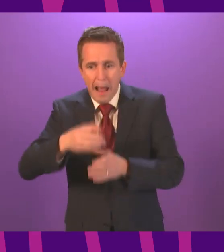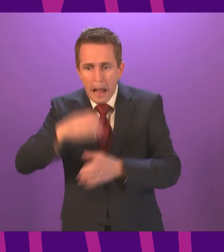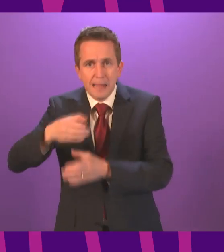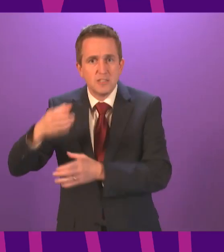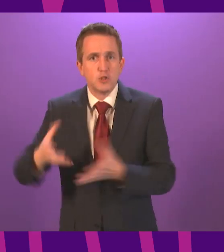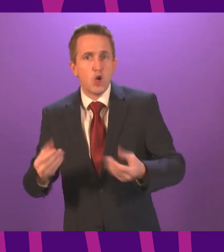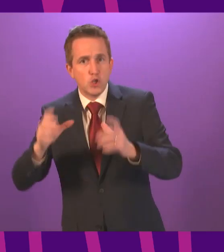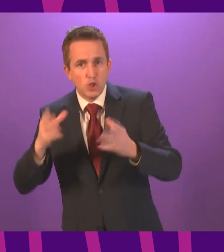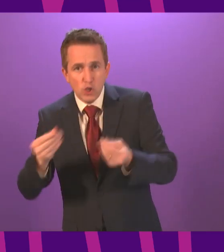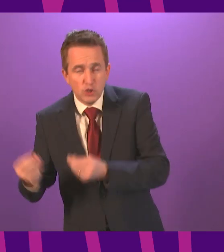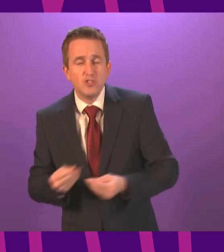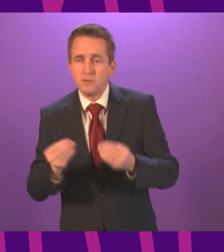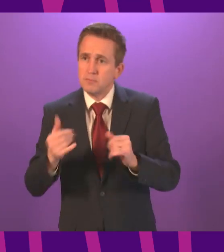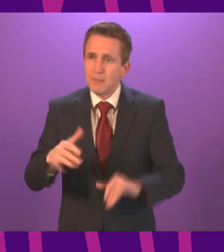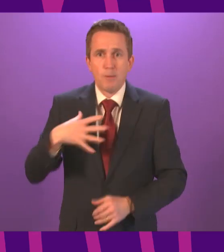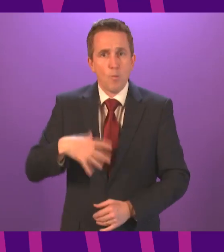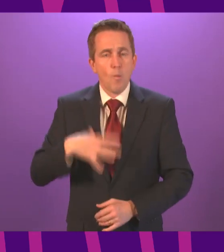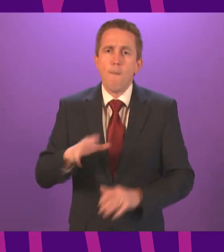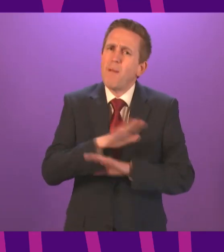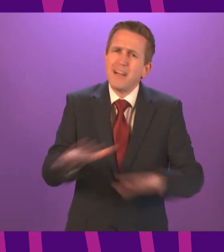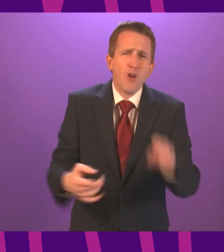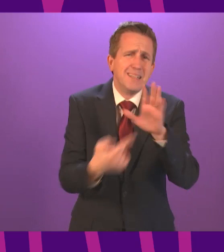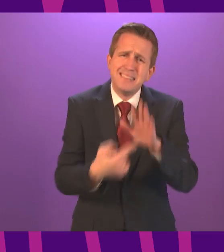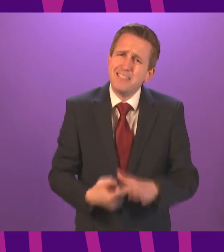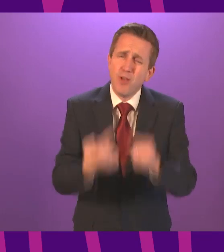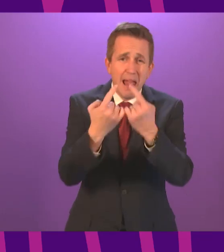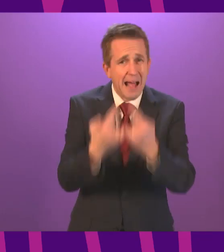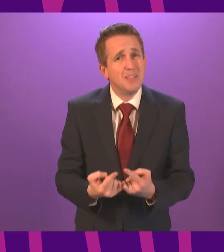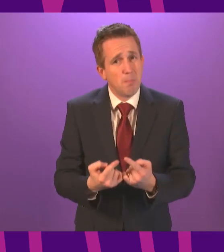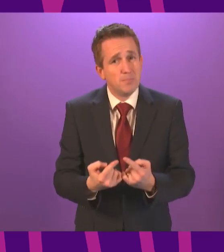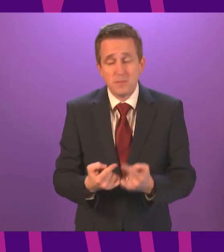be considered essential, and that non-essential travel will spread the virus.